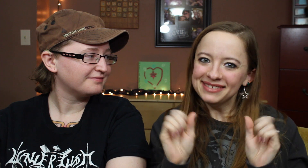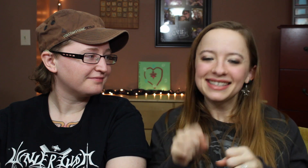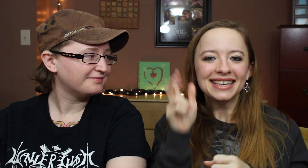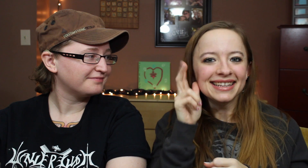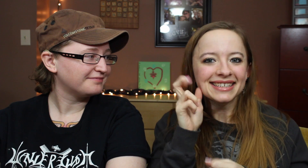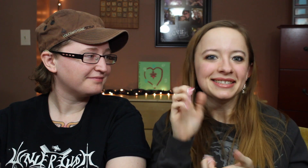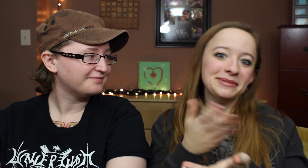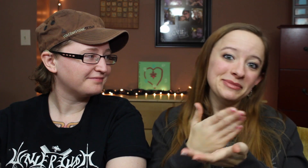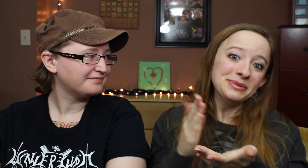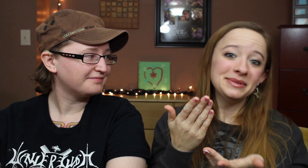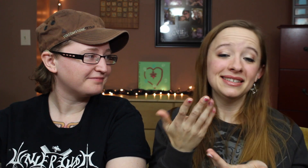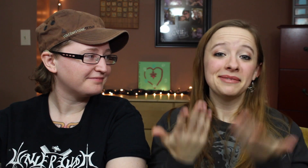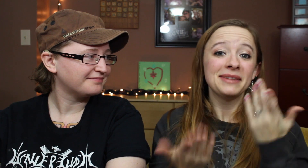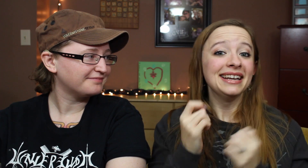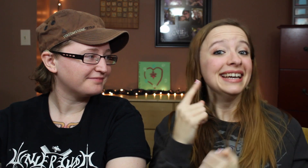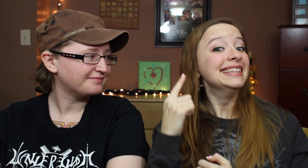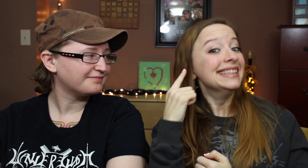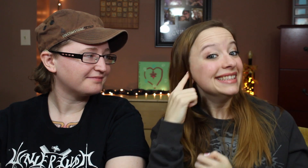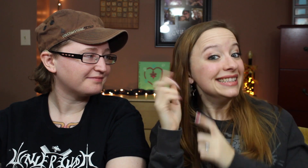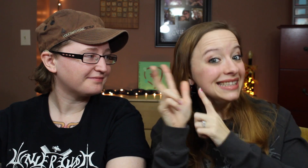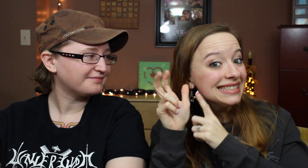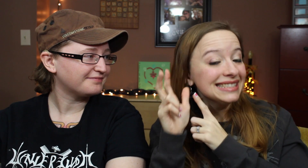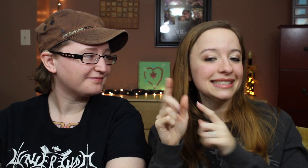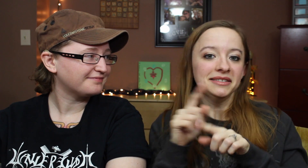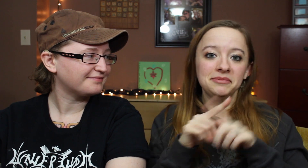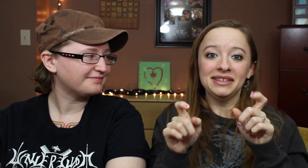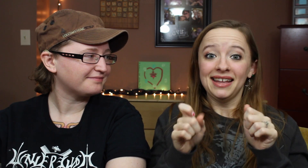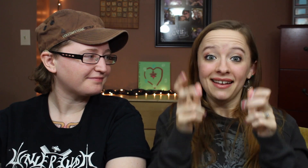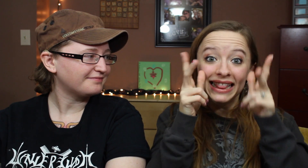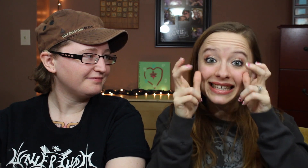yes Deaf people can hear music. Maybe they don't physically